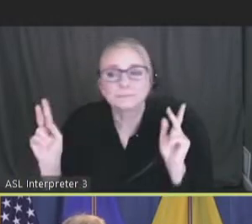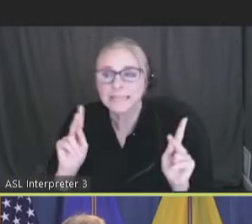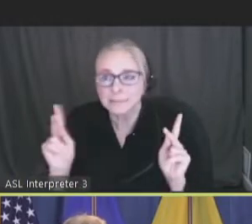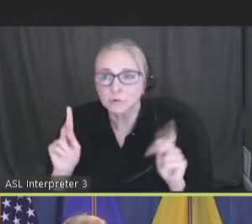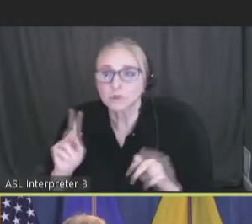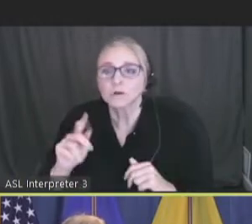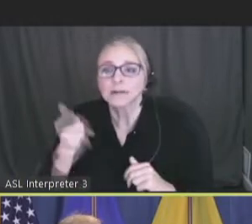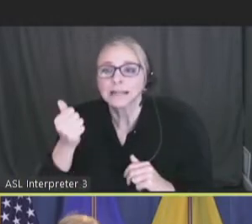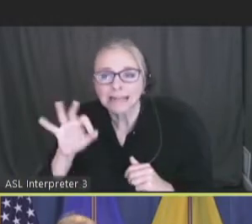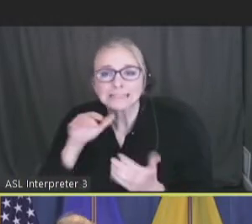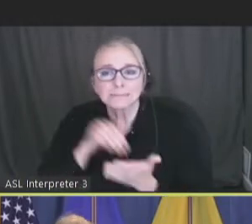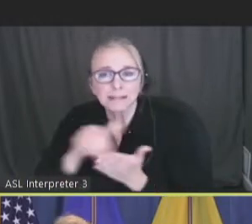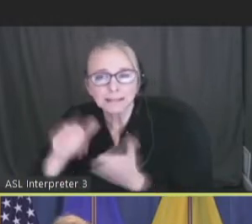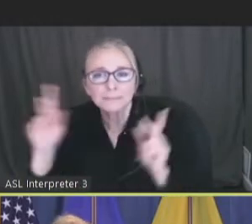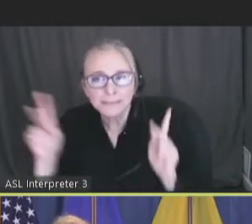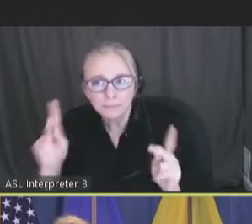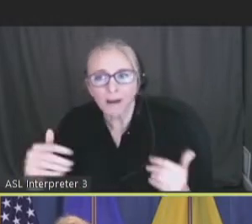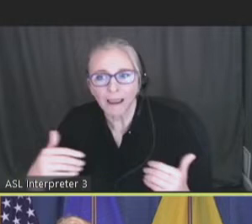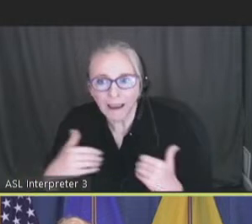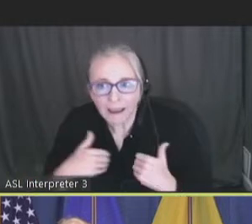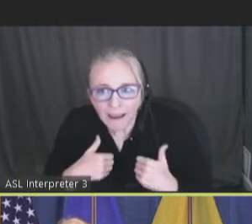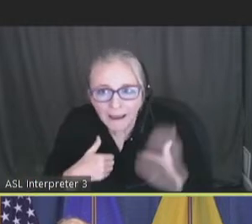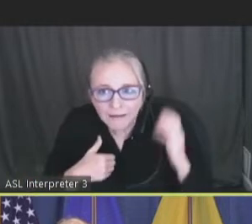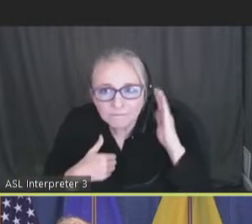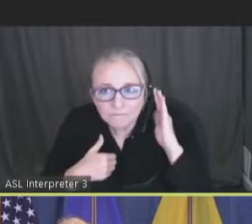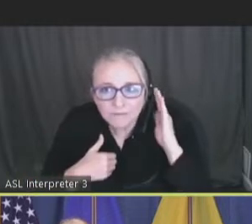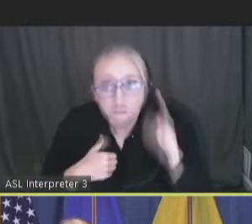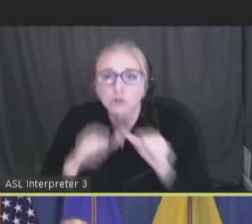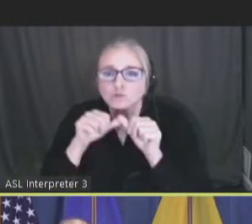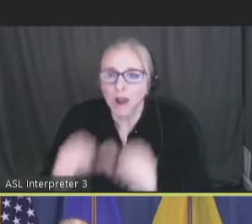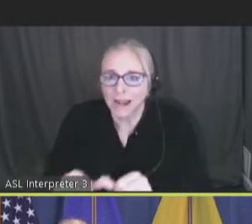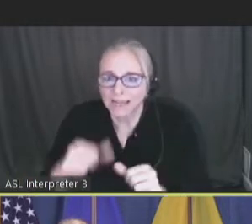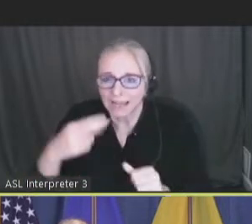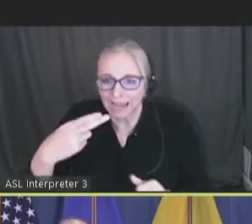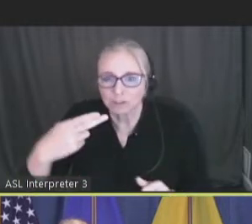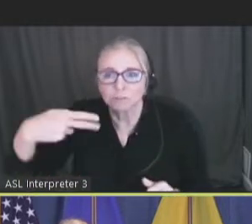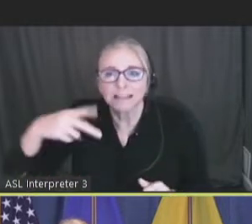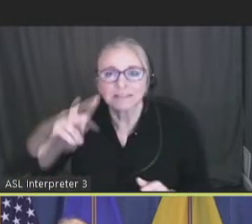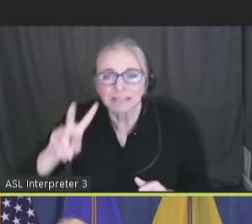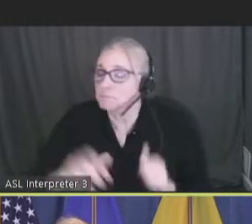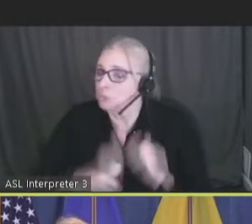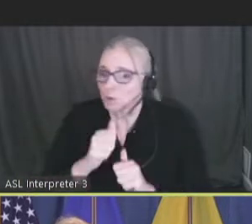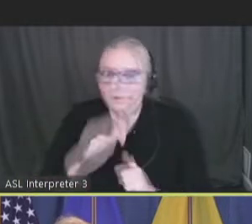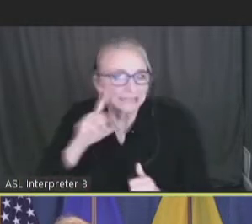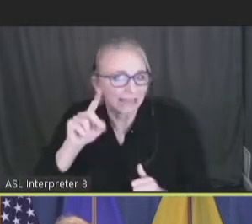million people have chronic HBV, and most of them are undiagnosed and nearly all of them